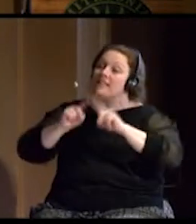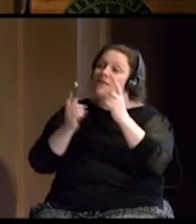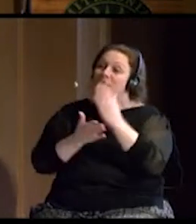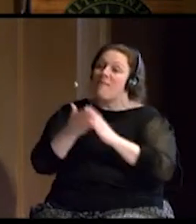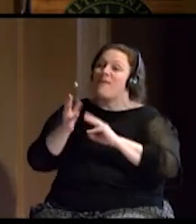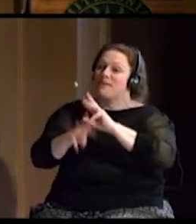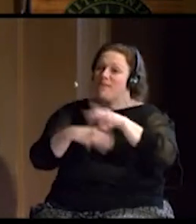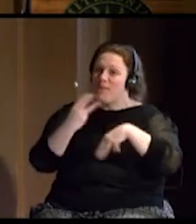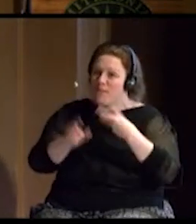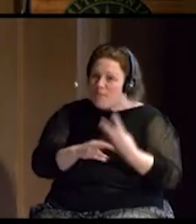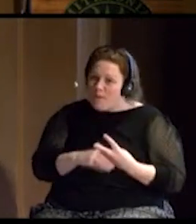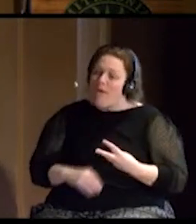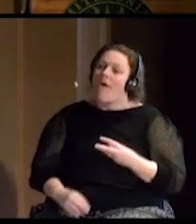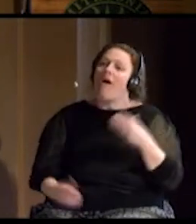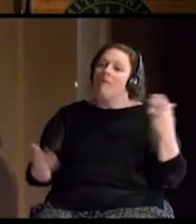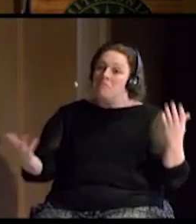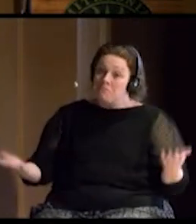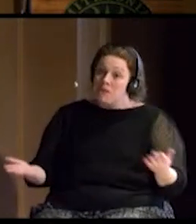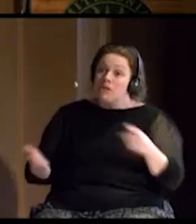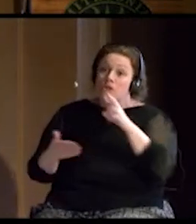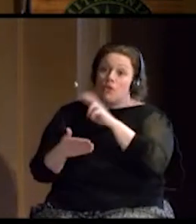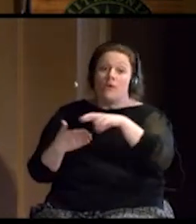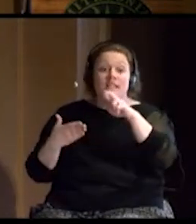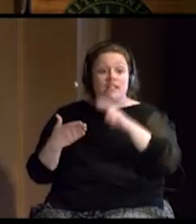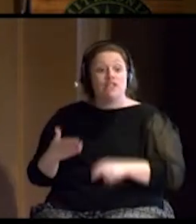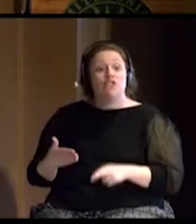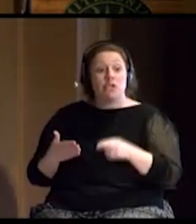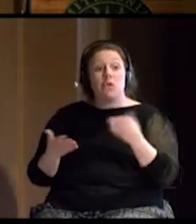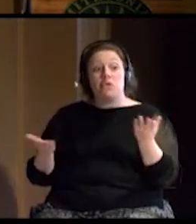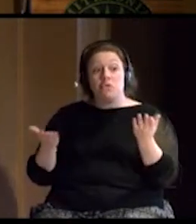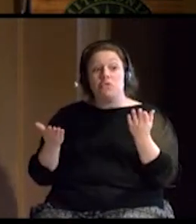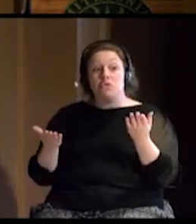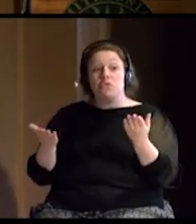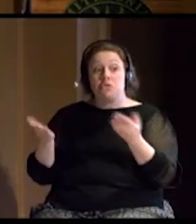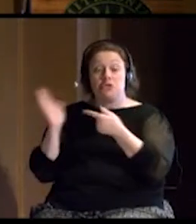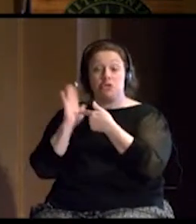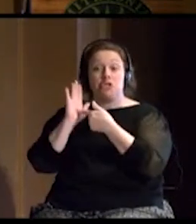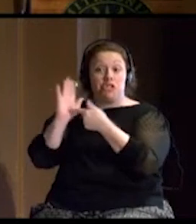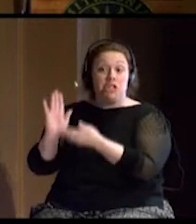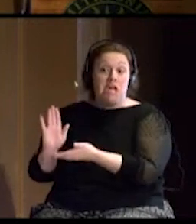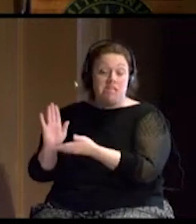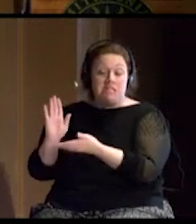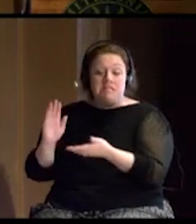So our results suggest that ancestral lineages live in benthic habitats,